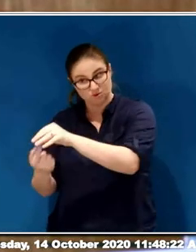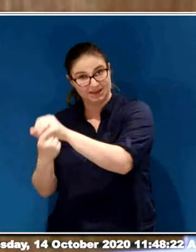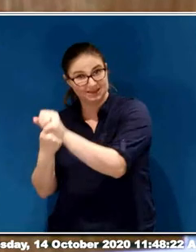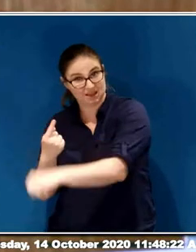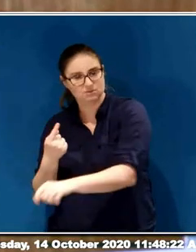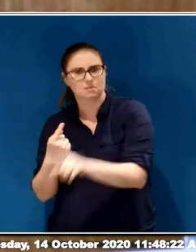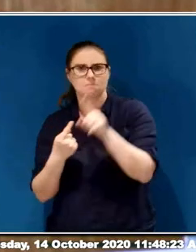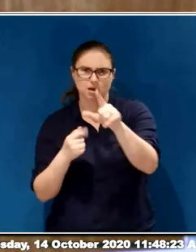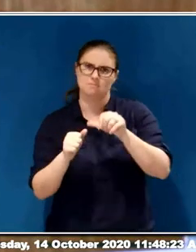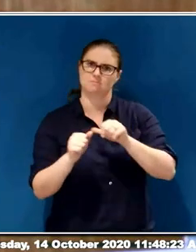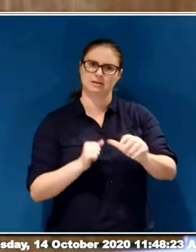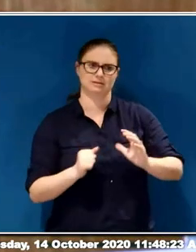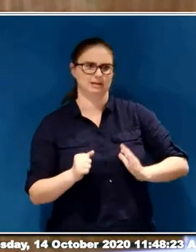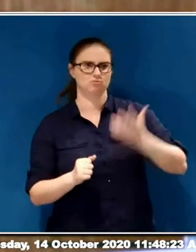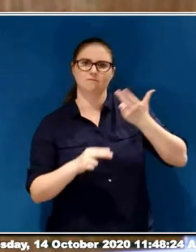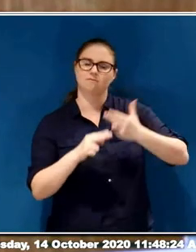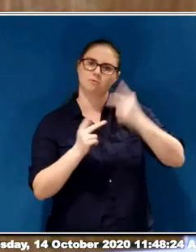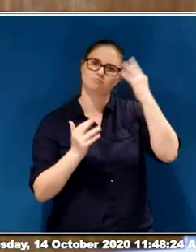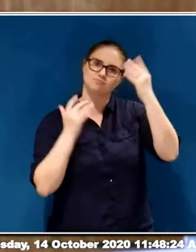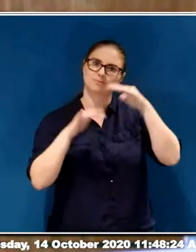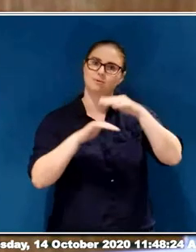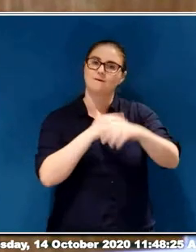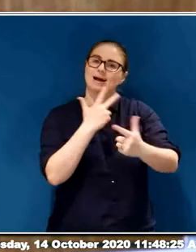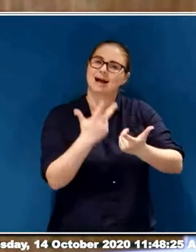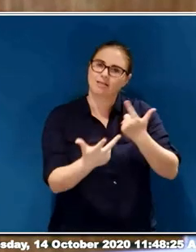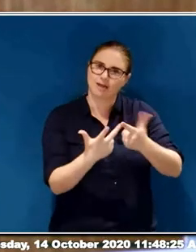of other students and the safety of staff.